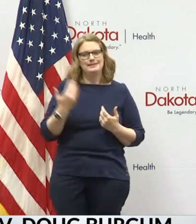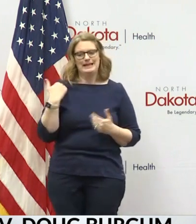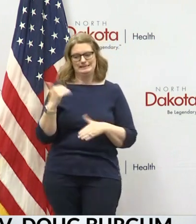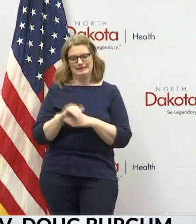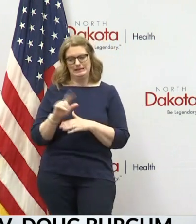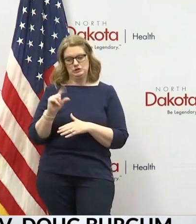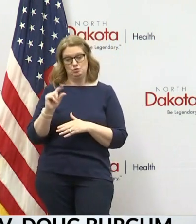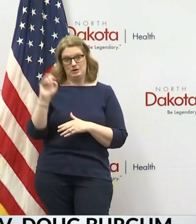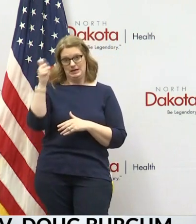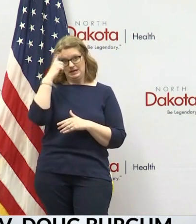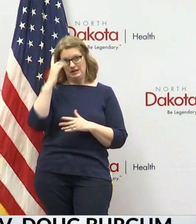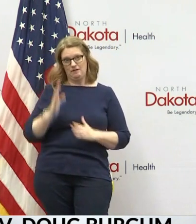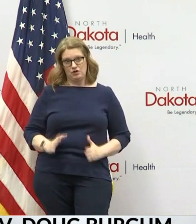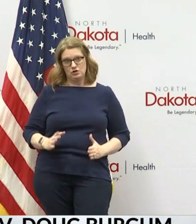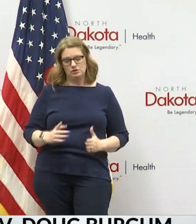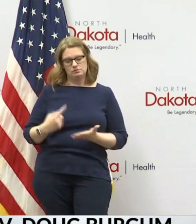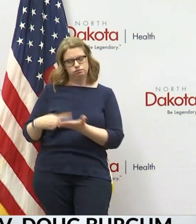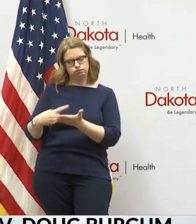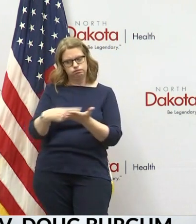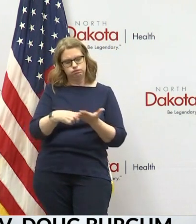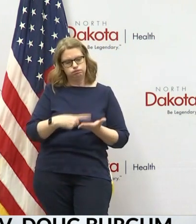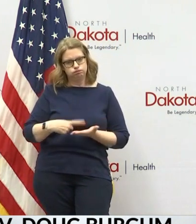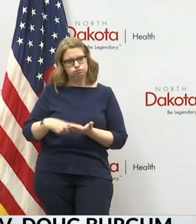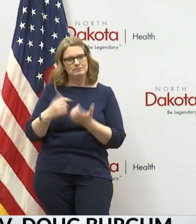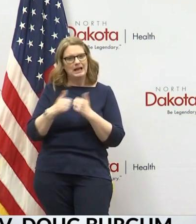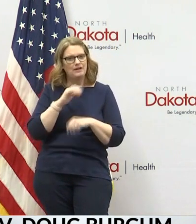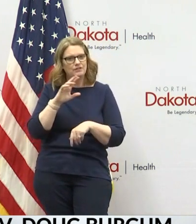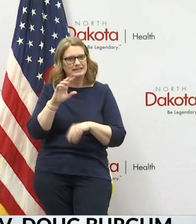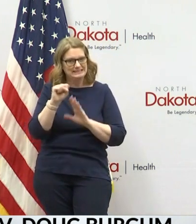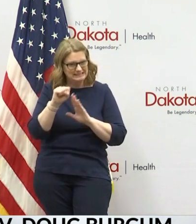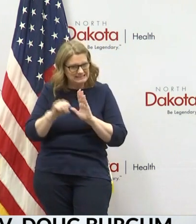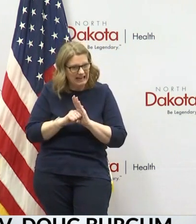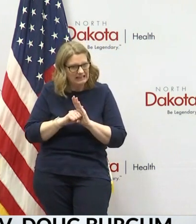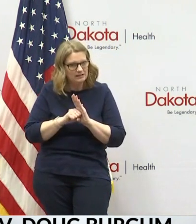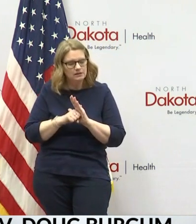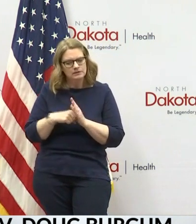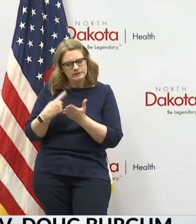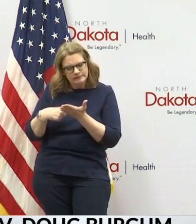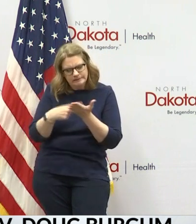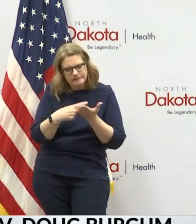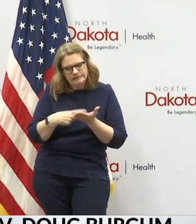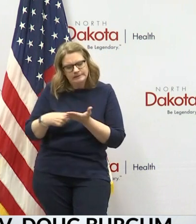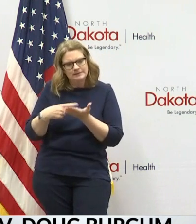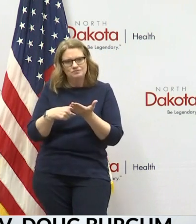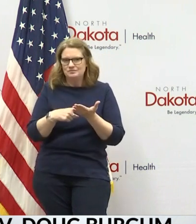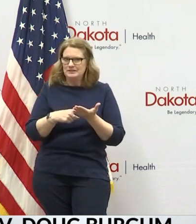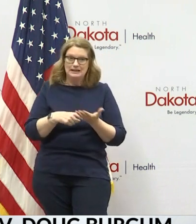THIS IS SOMETHING THAT WE'RE WORKING VERY HARD ON WITH A CALL